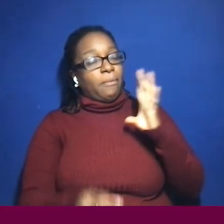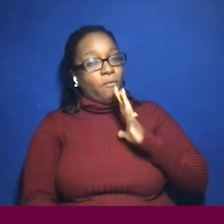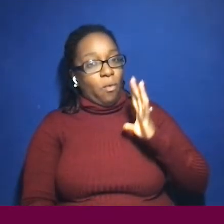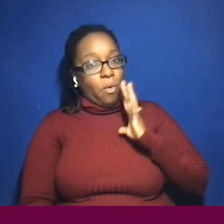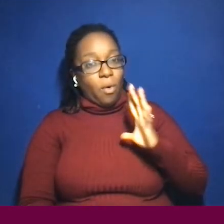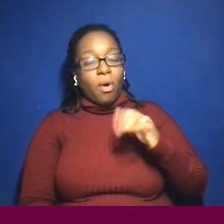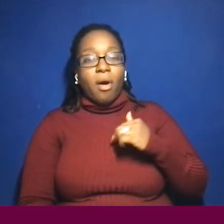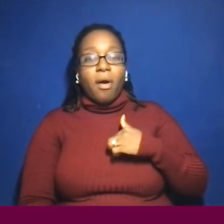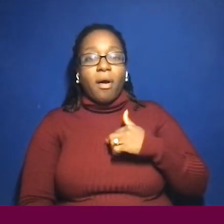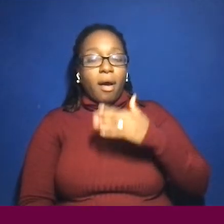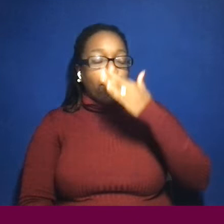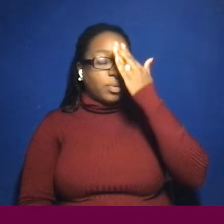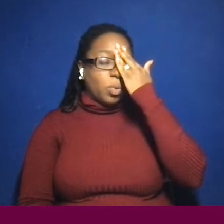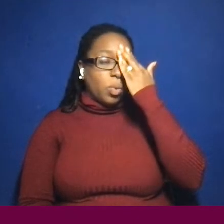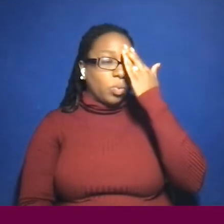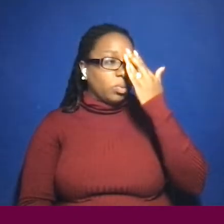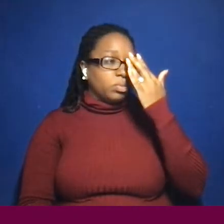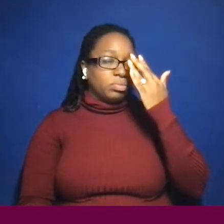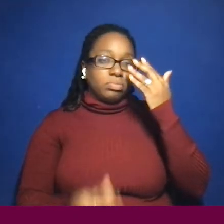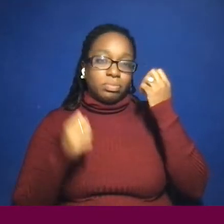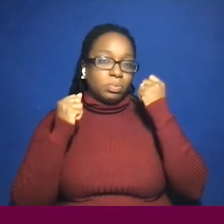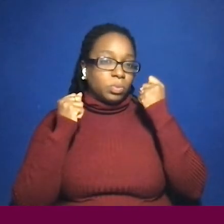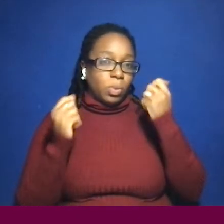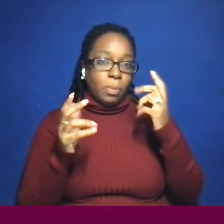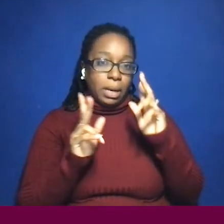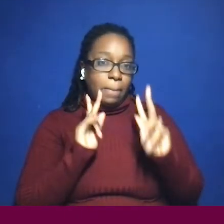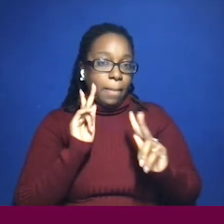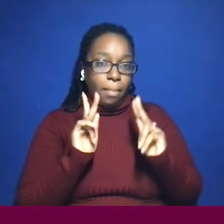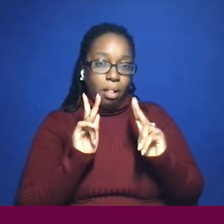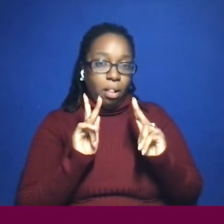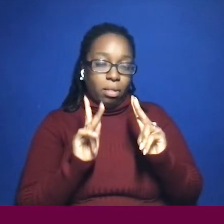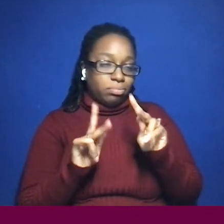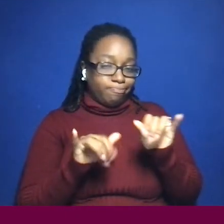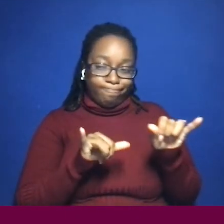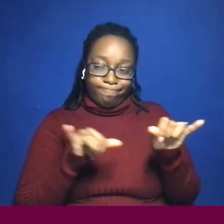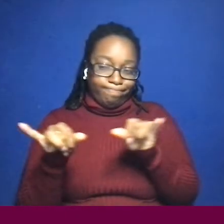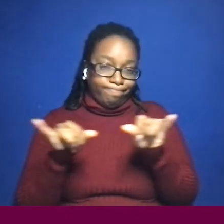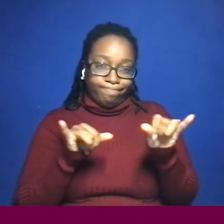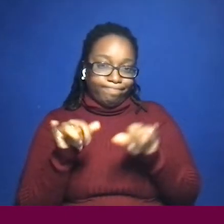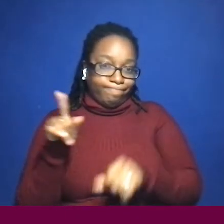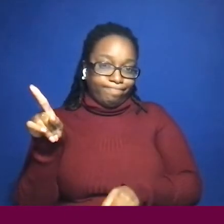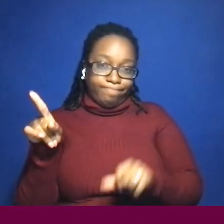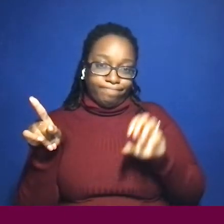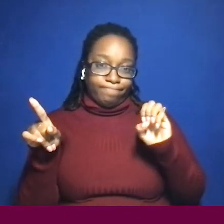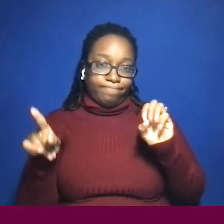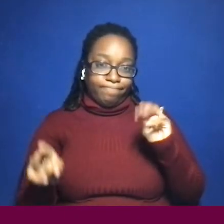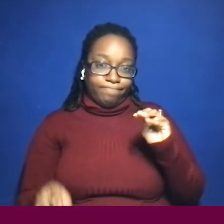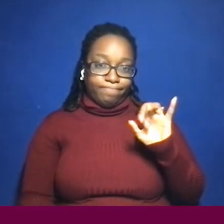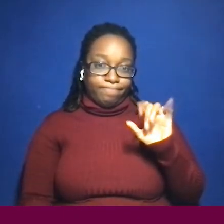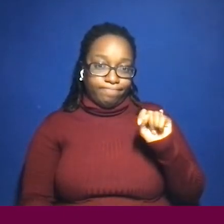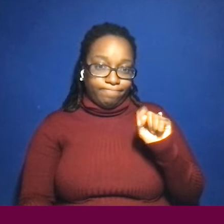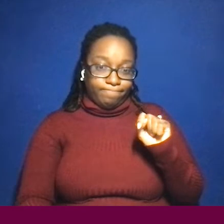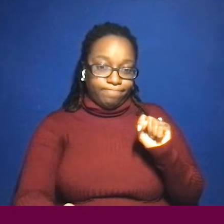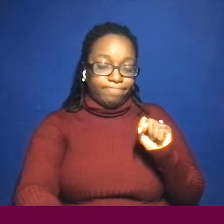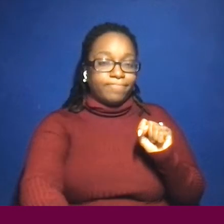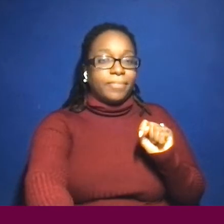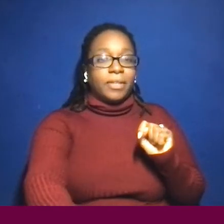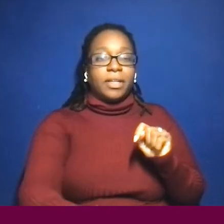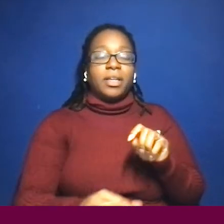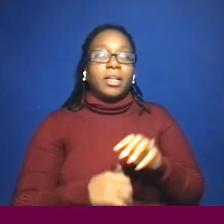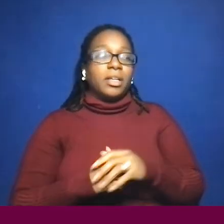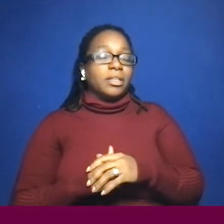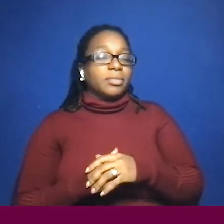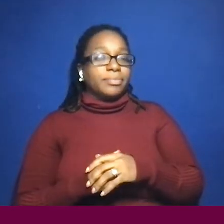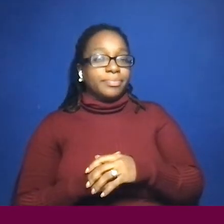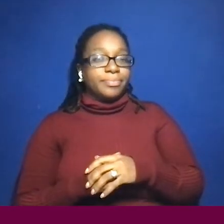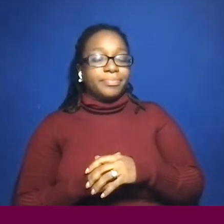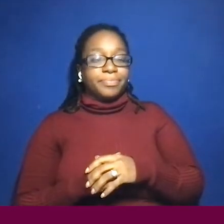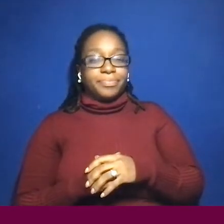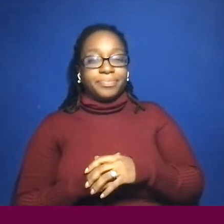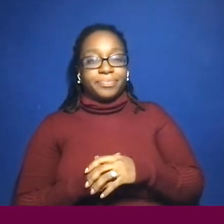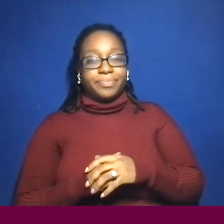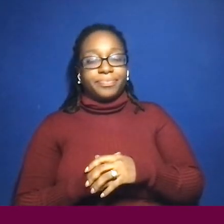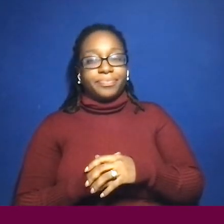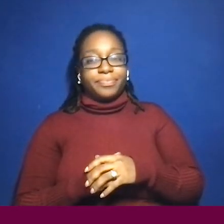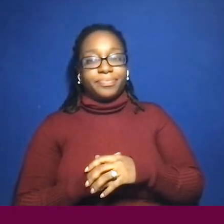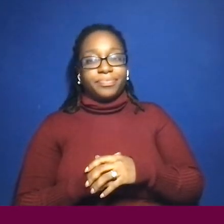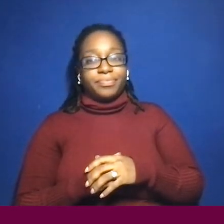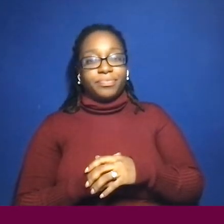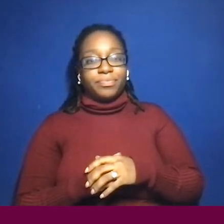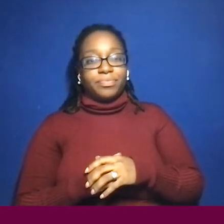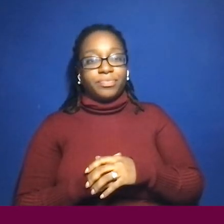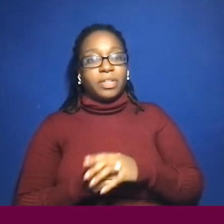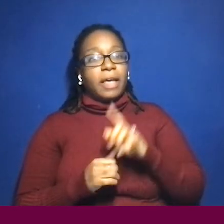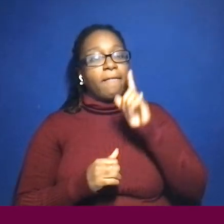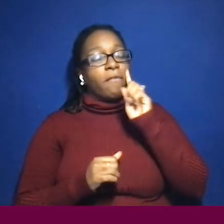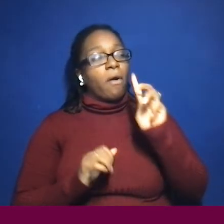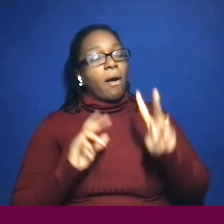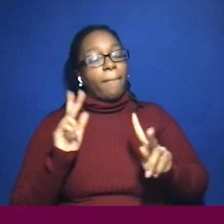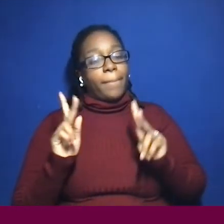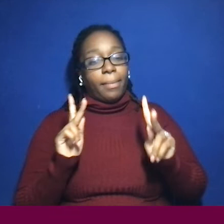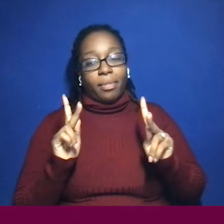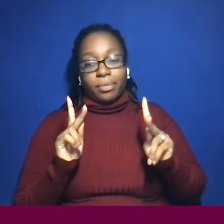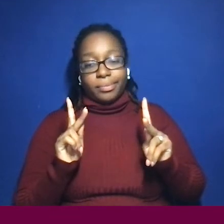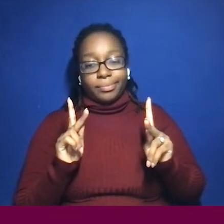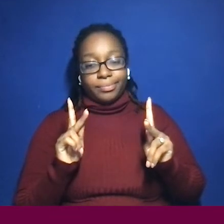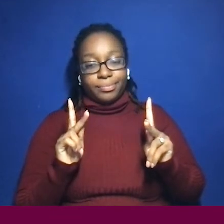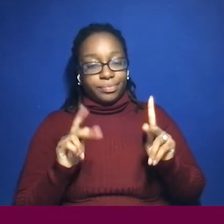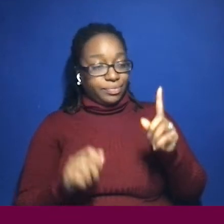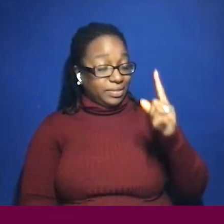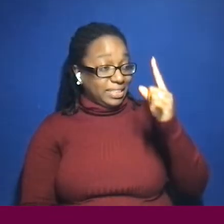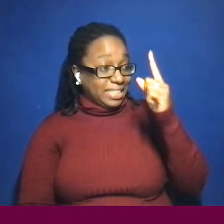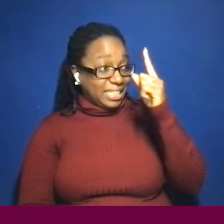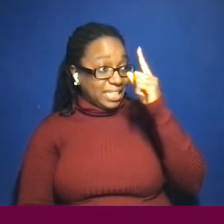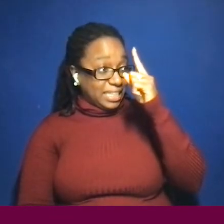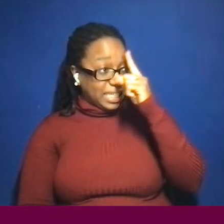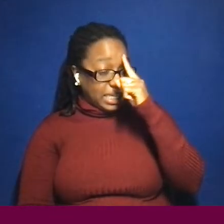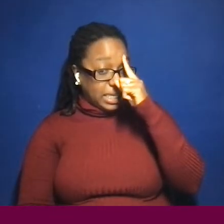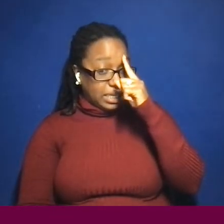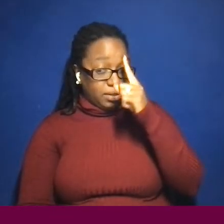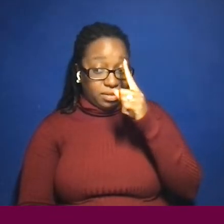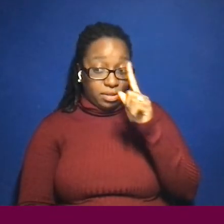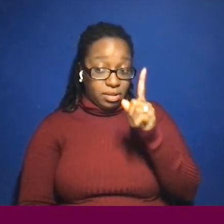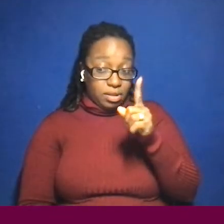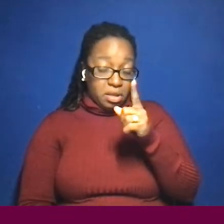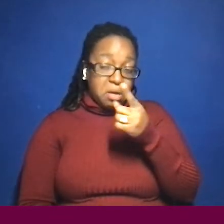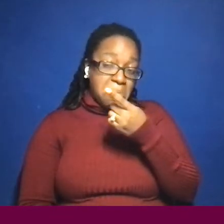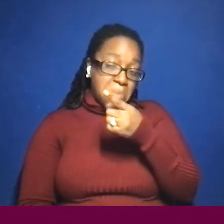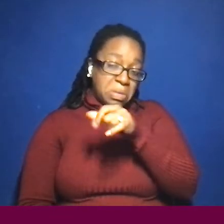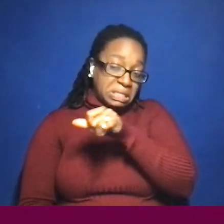know so many people just like him who... And for people who think of somebody like him